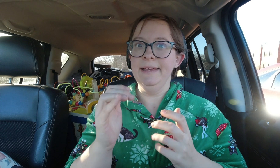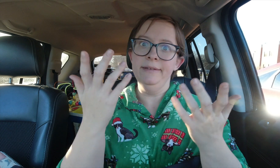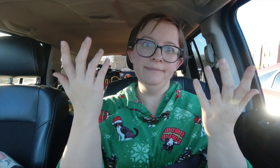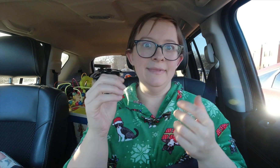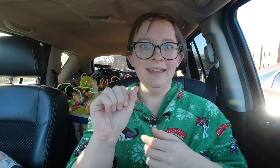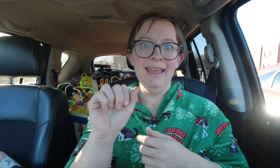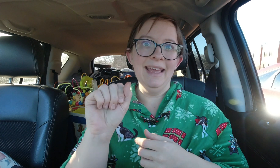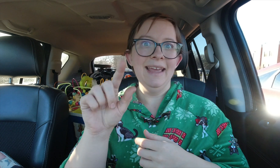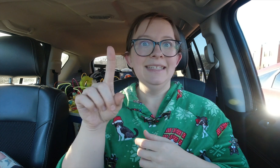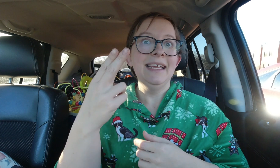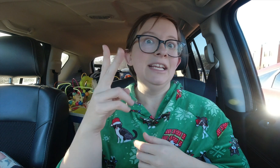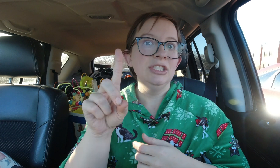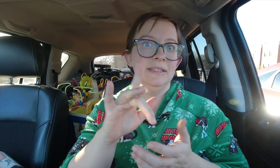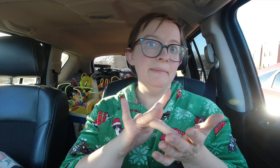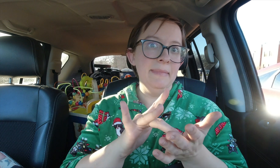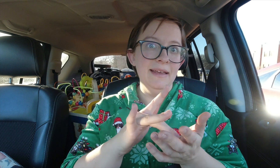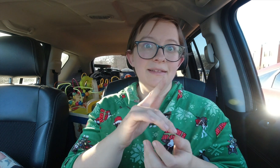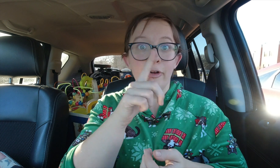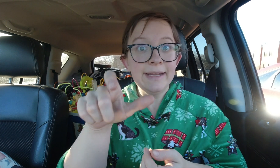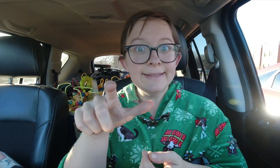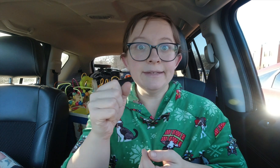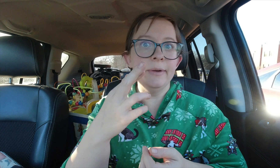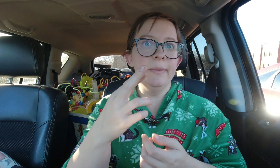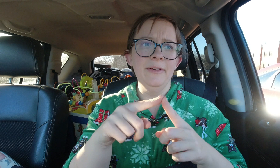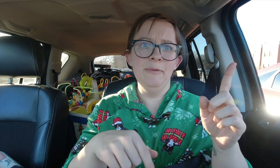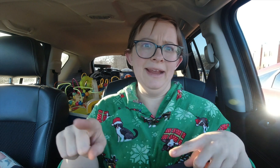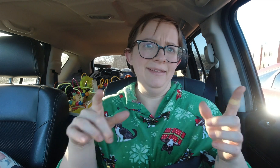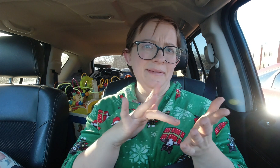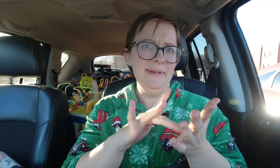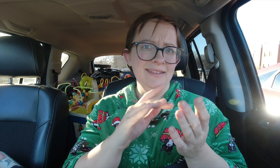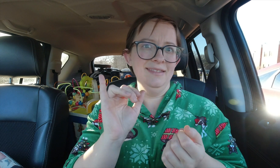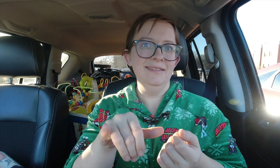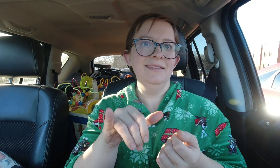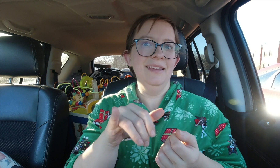Now if you mean giving them things like for ADHD medications maybe unnecessary